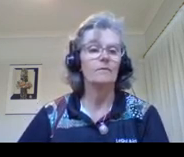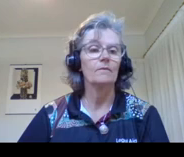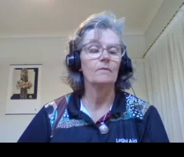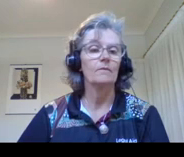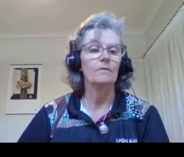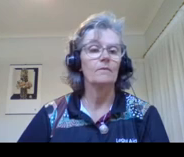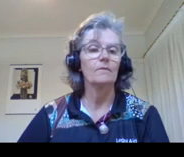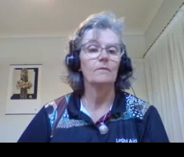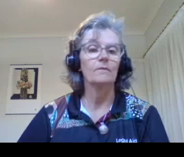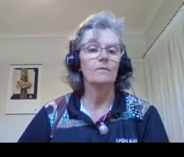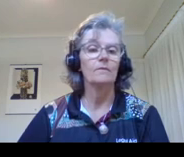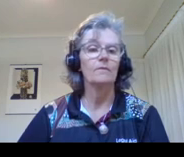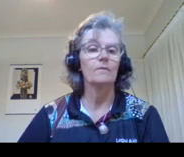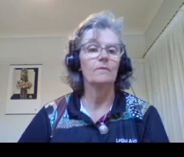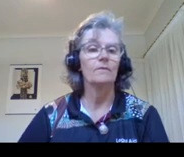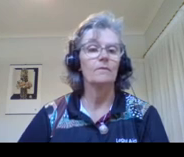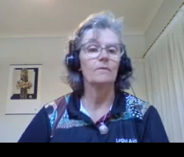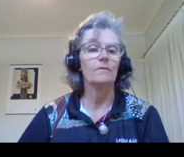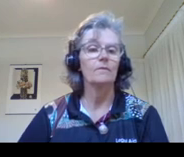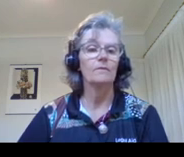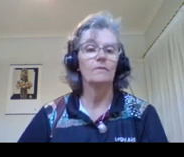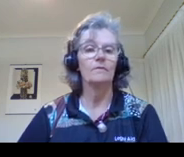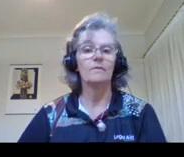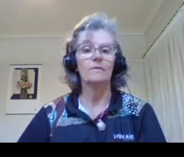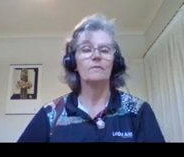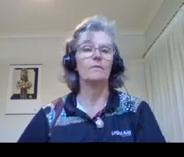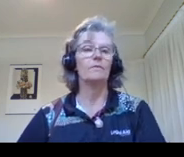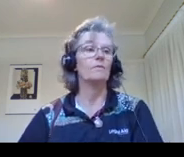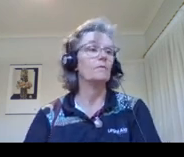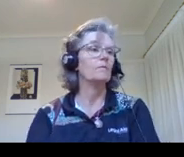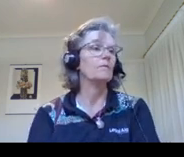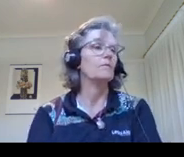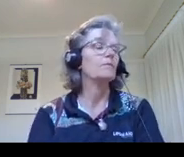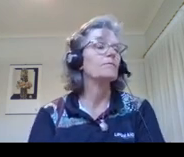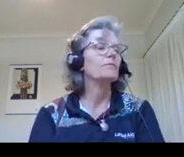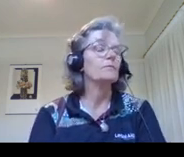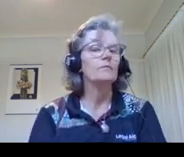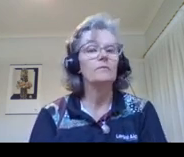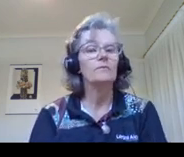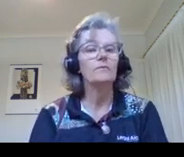or financial institution straight away so they can block the account get a list of all